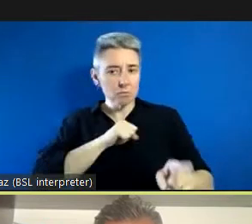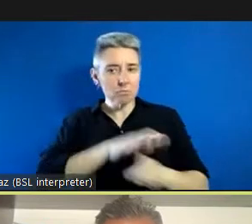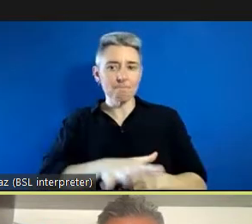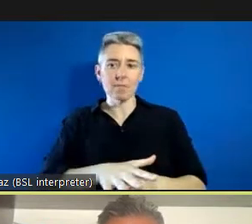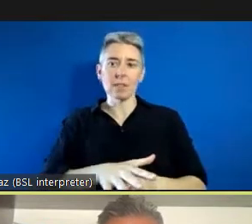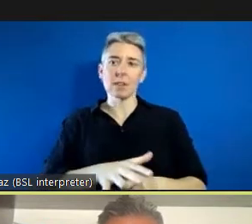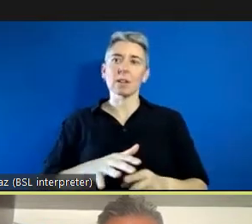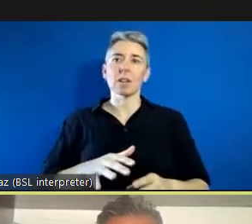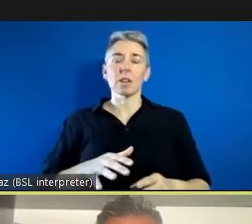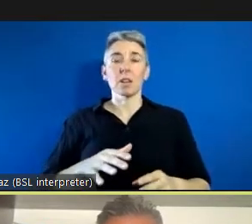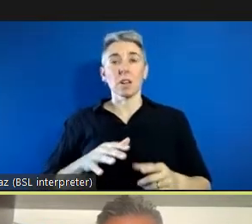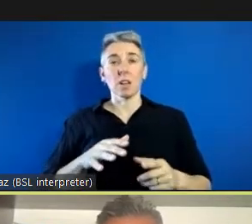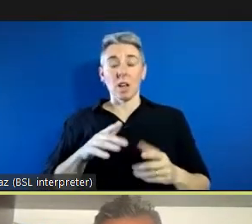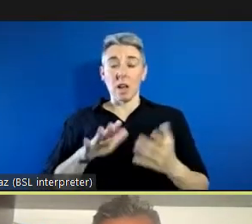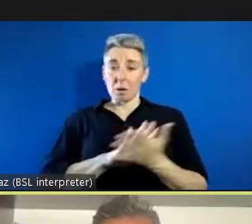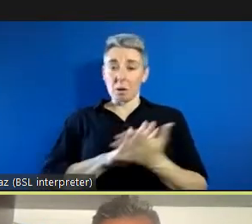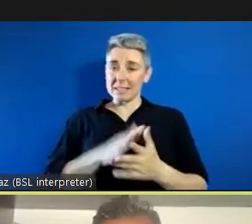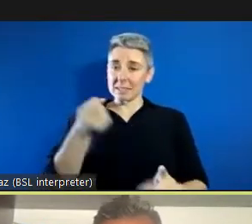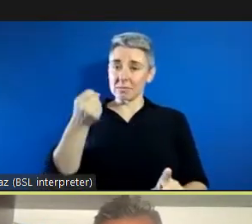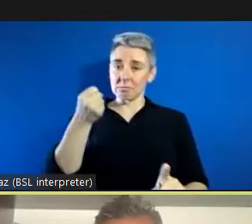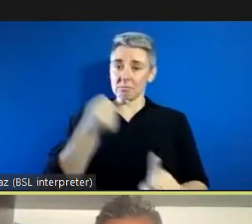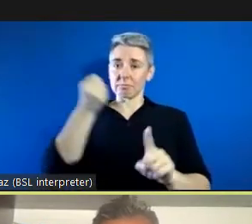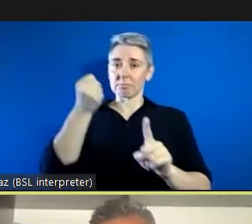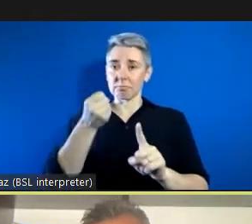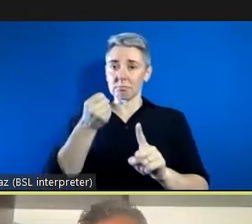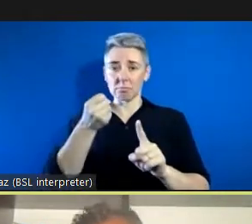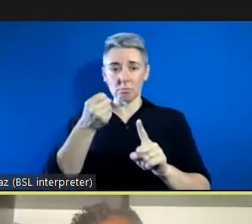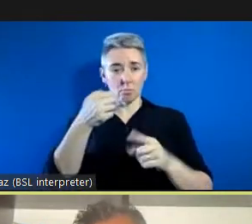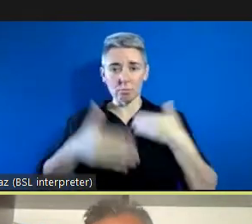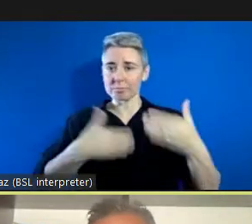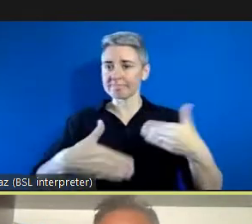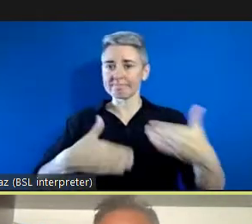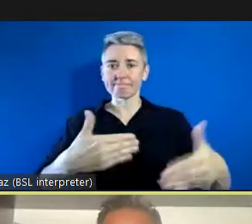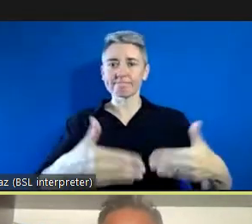the ramifications of that I'll go on and they're continuous. Yes, of course, there are 400 years